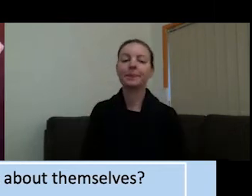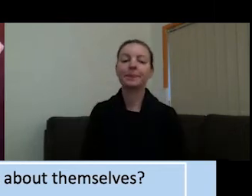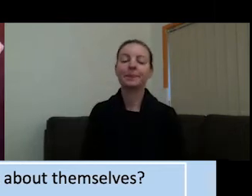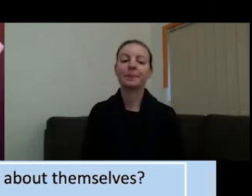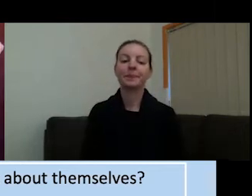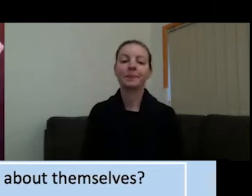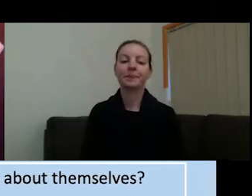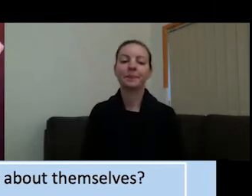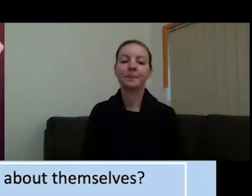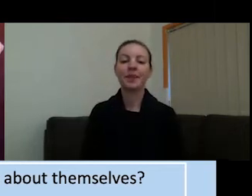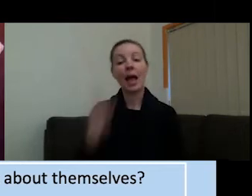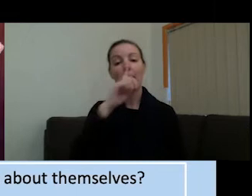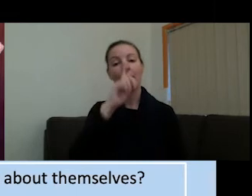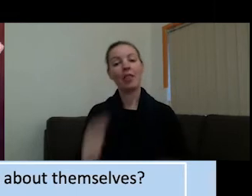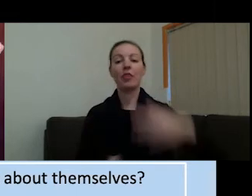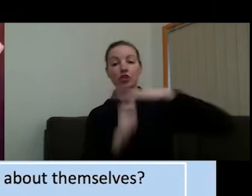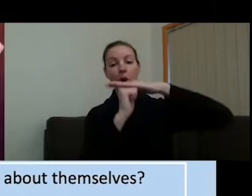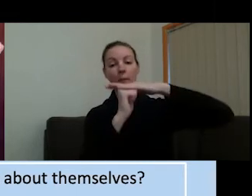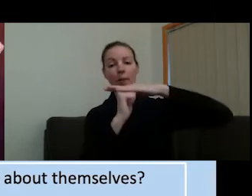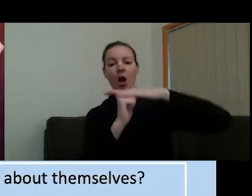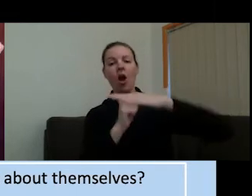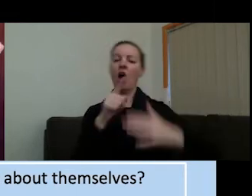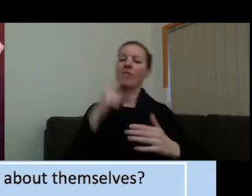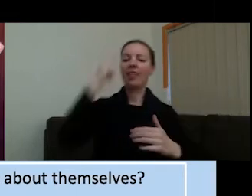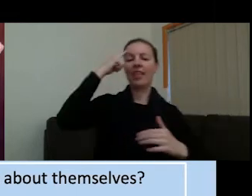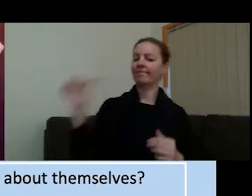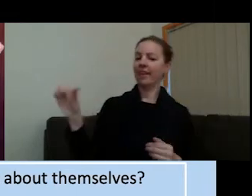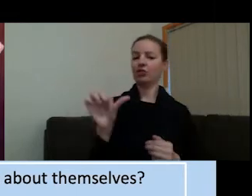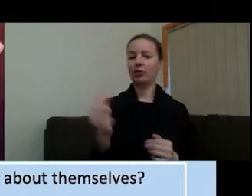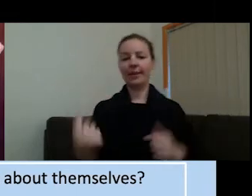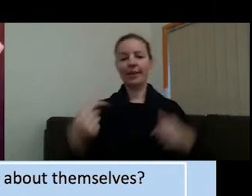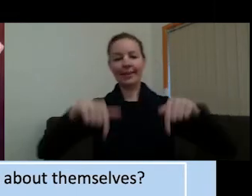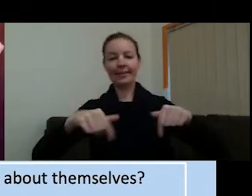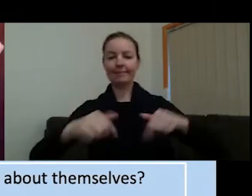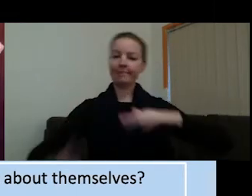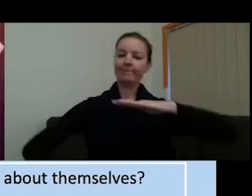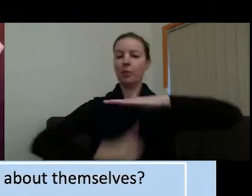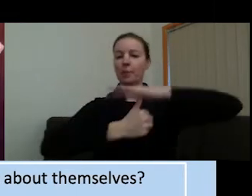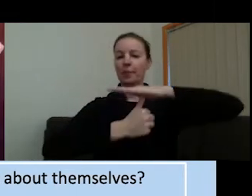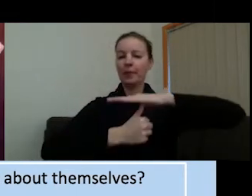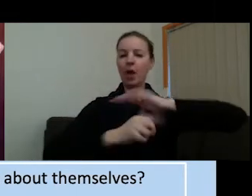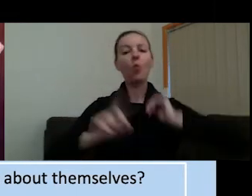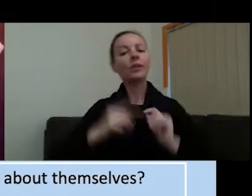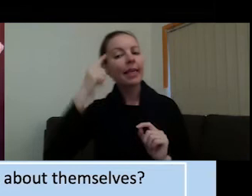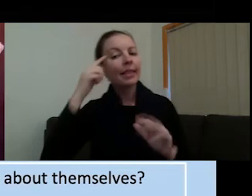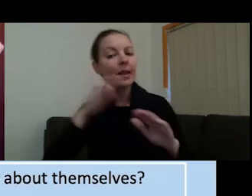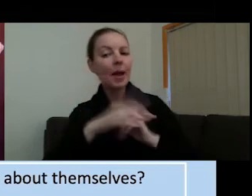Often people might say, "they they deserve to be there." What do you think about people in other positions? They also think they